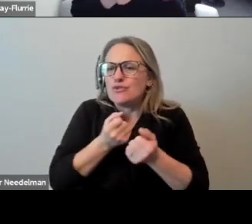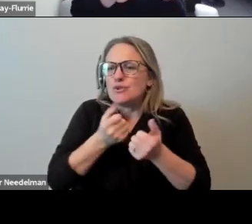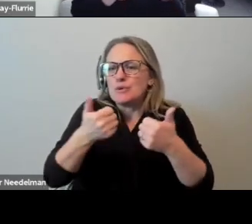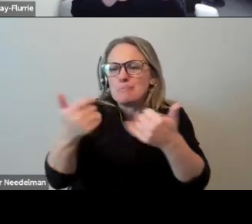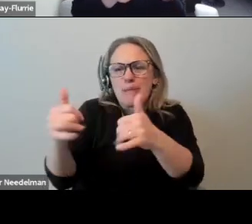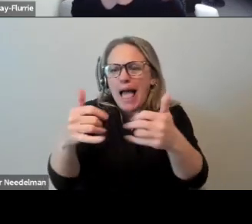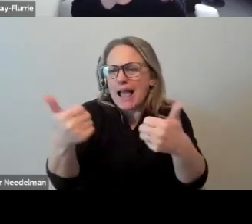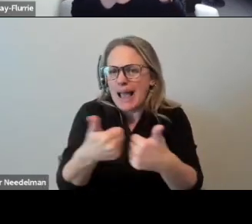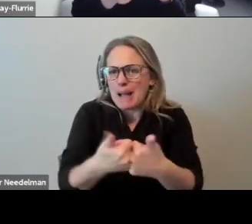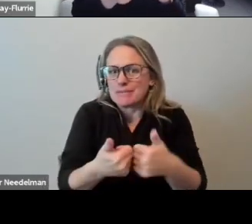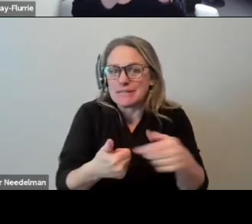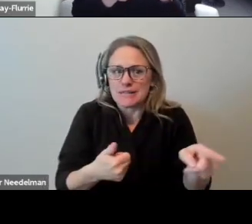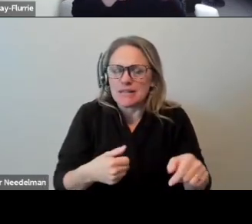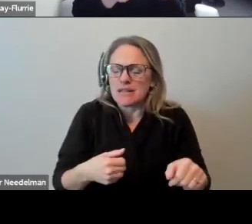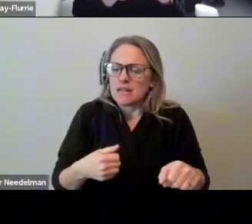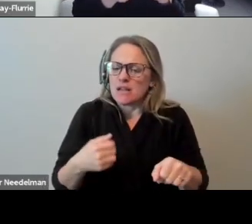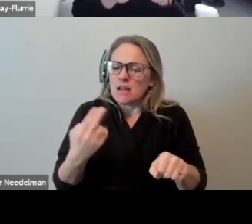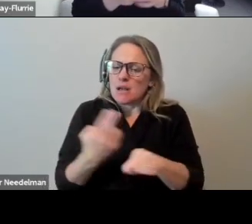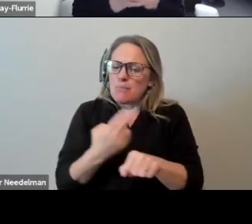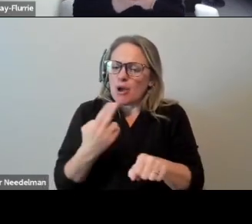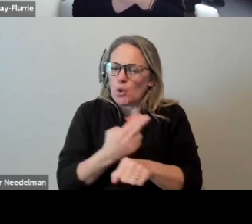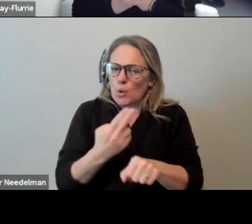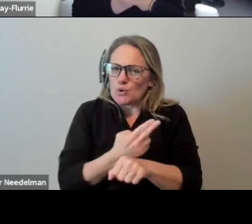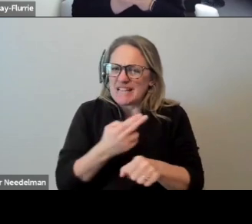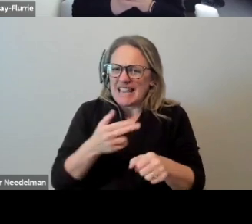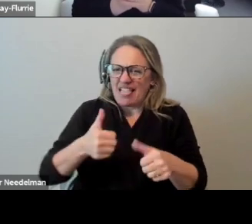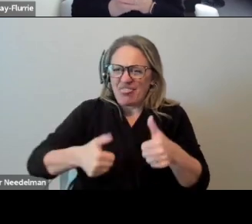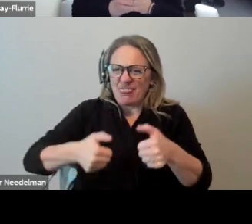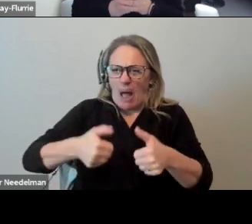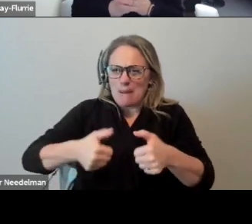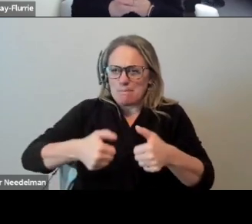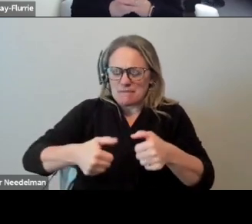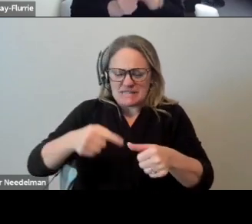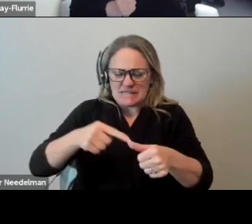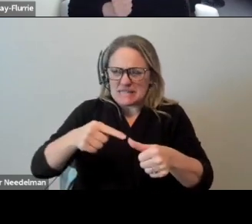but using opposable thumbs on a controller wasn't always the right thing to do.